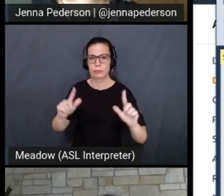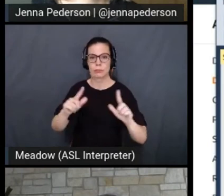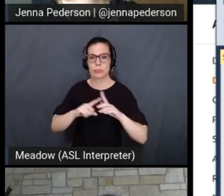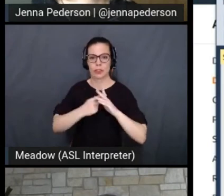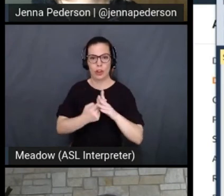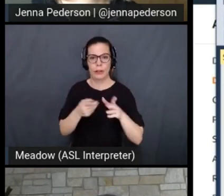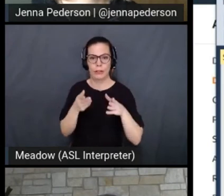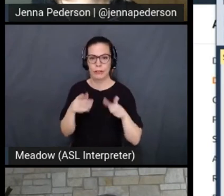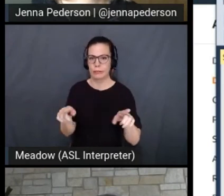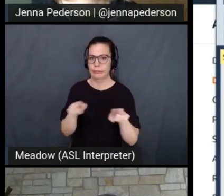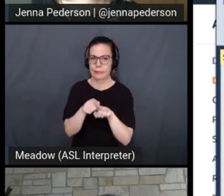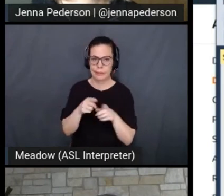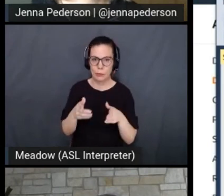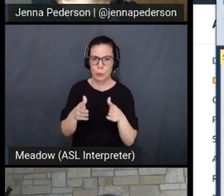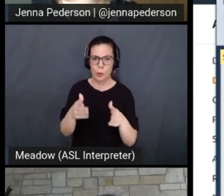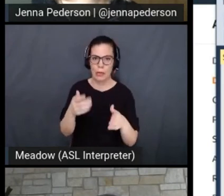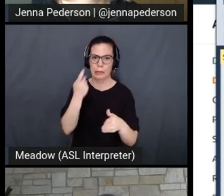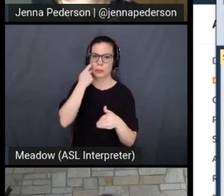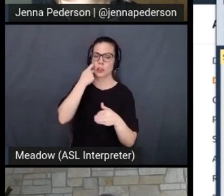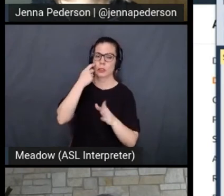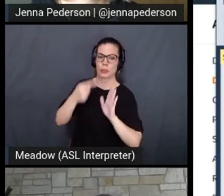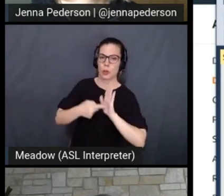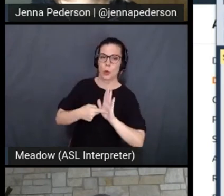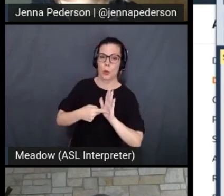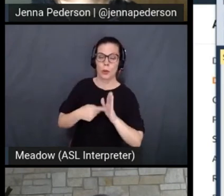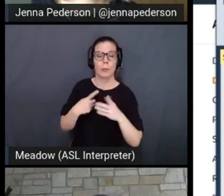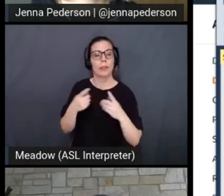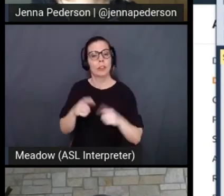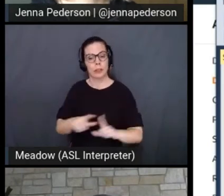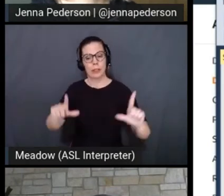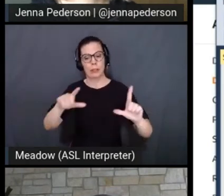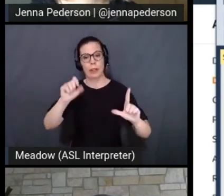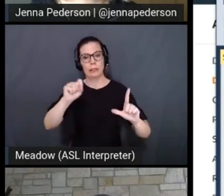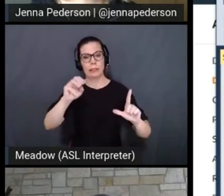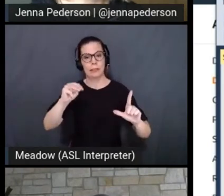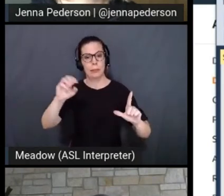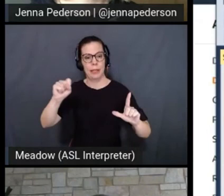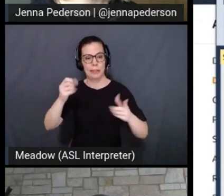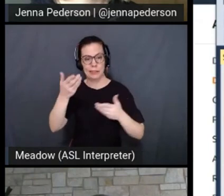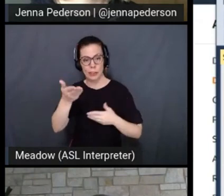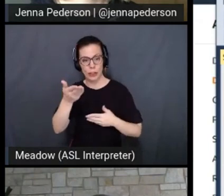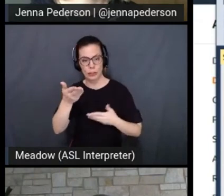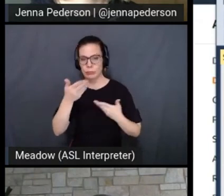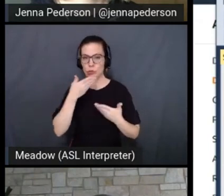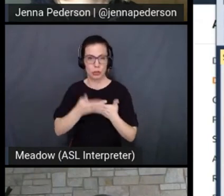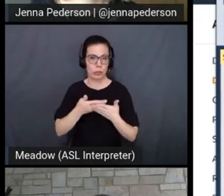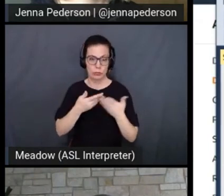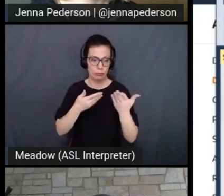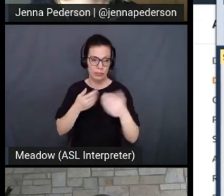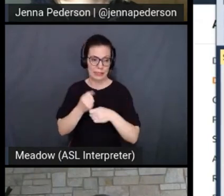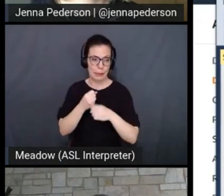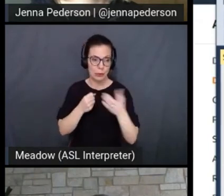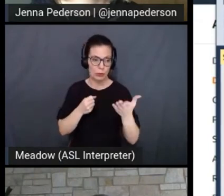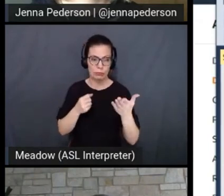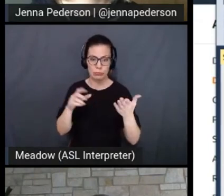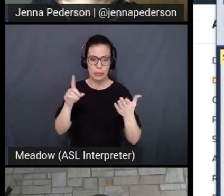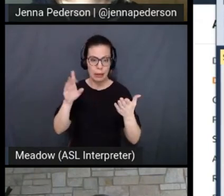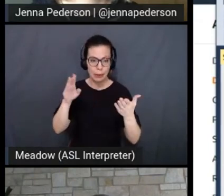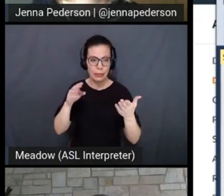And then again once you're in SSMS here, you're good to go. For example, this is gonna create a database here. And as you see, I did that.